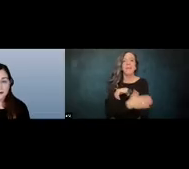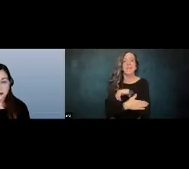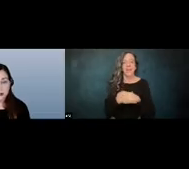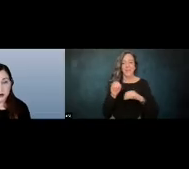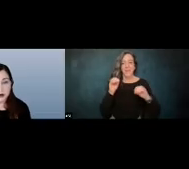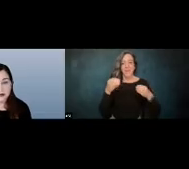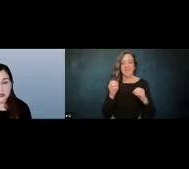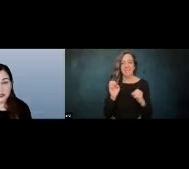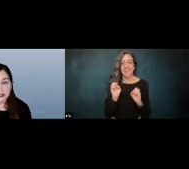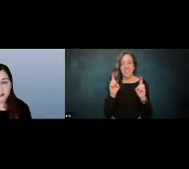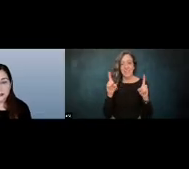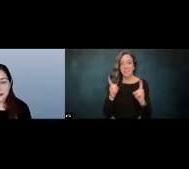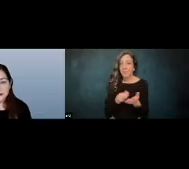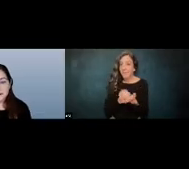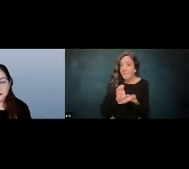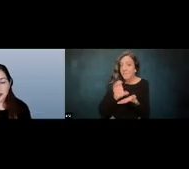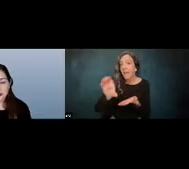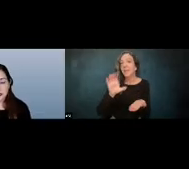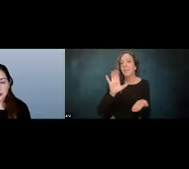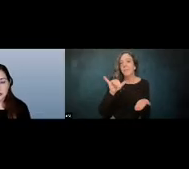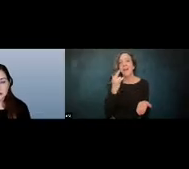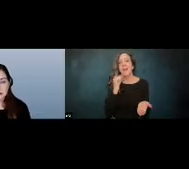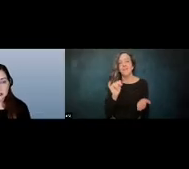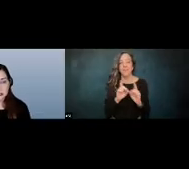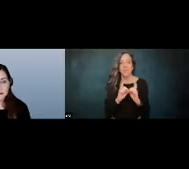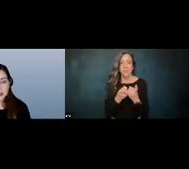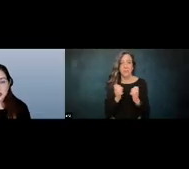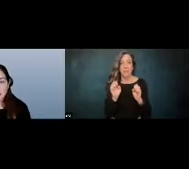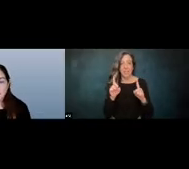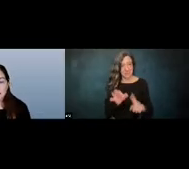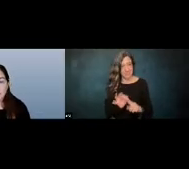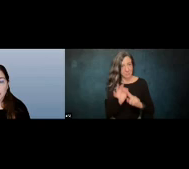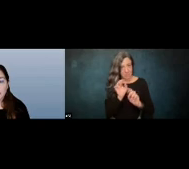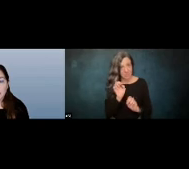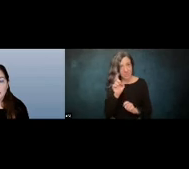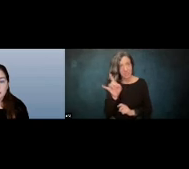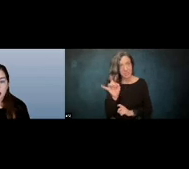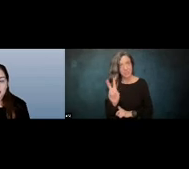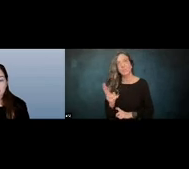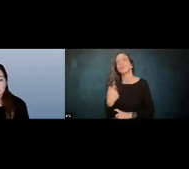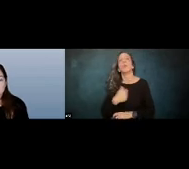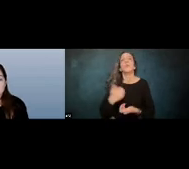the California Department of Education Special Education Division. We partner on a variety of